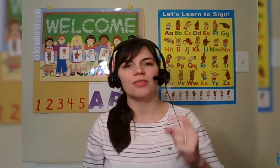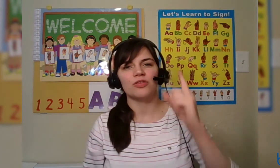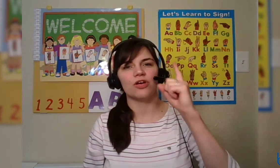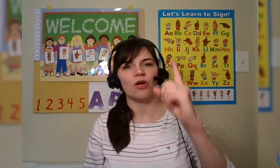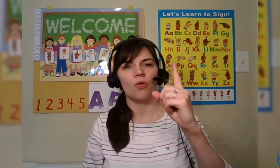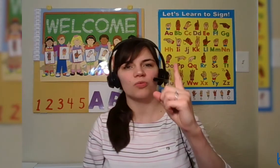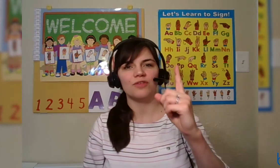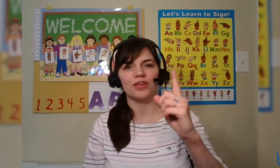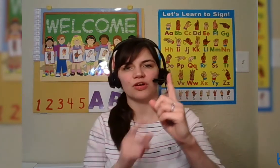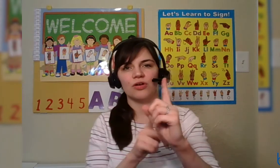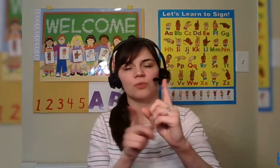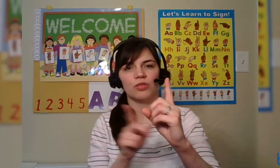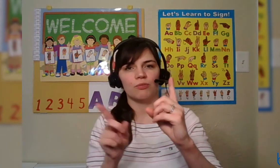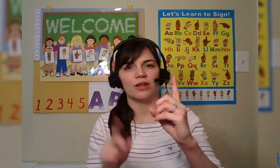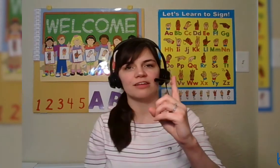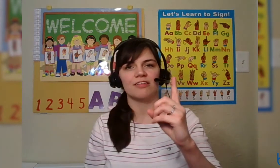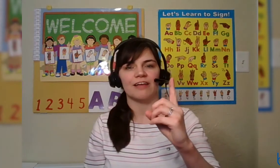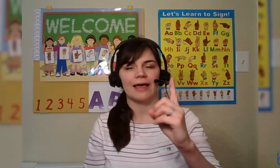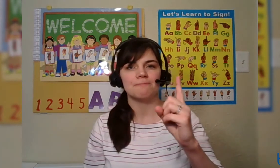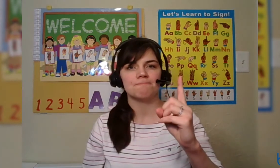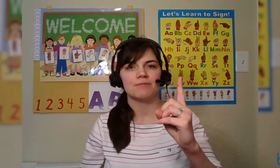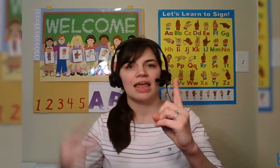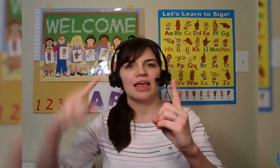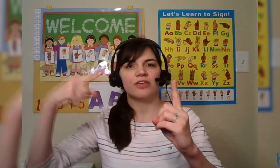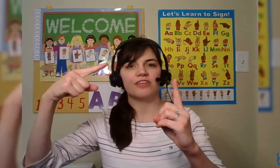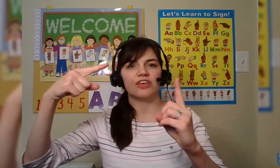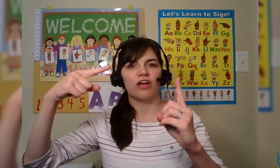you're gonna hold one finger with it pointing to the side. You'll take your